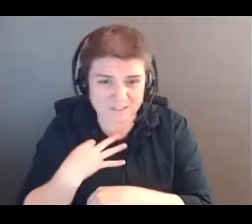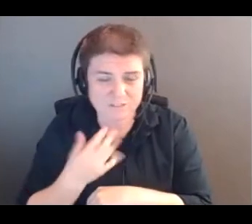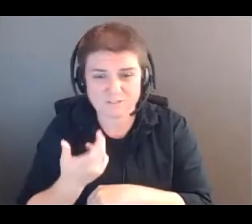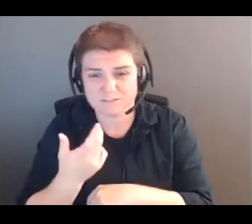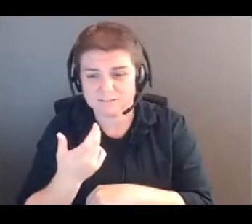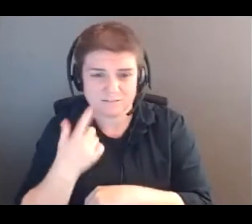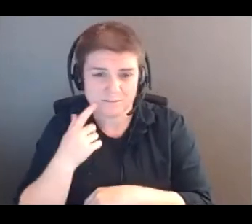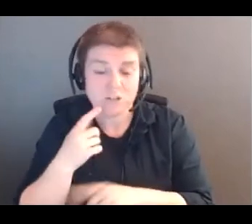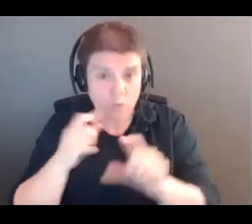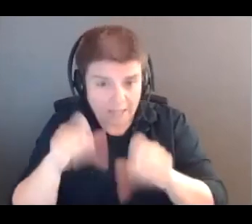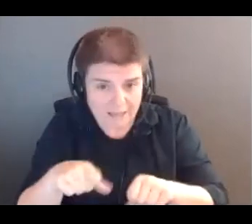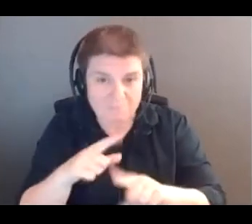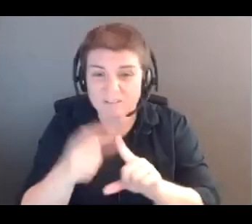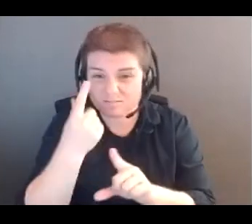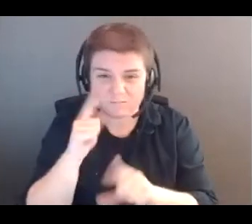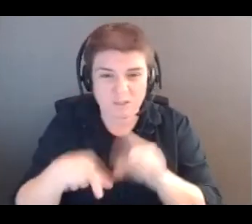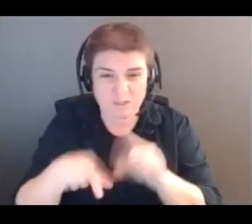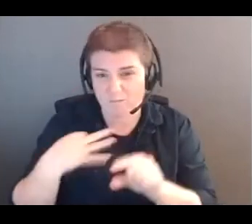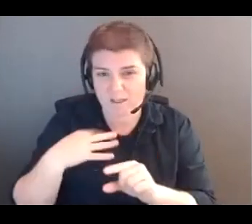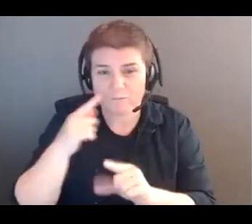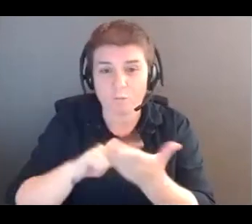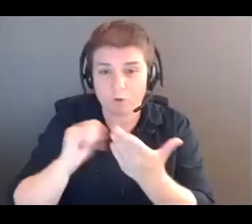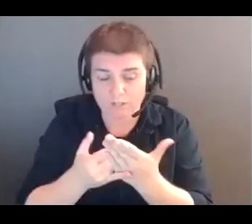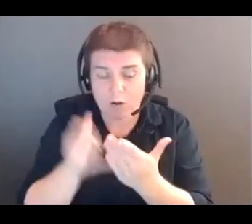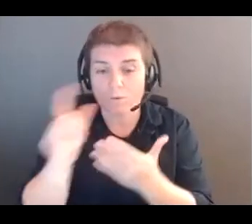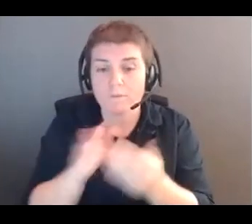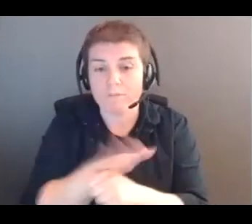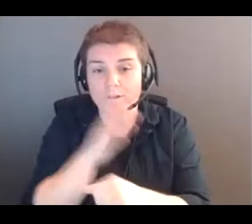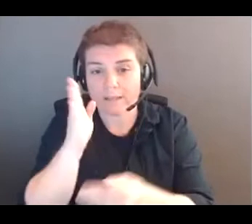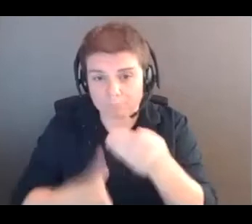cannot apply for a project that will already be fully complete before the program deadline